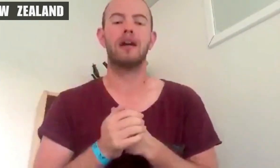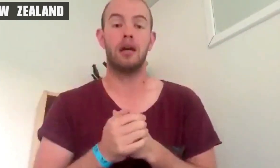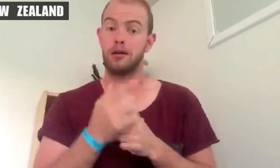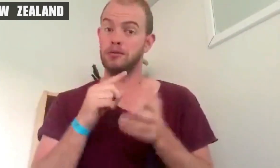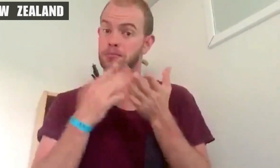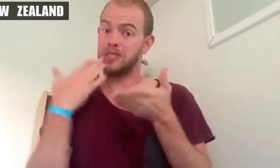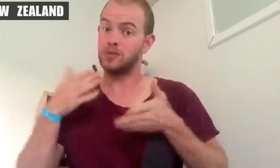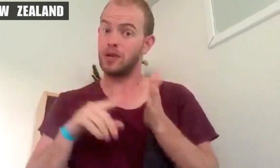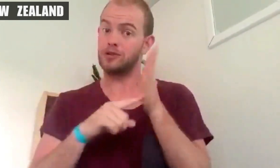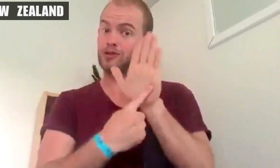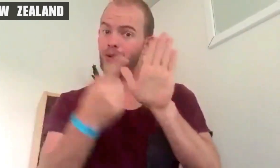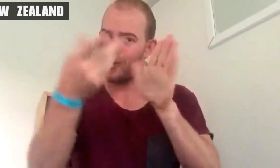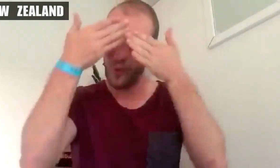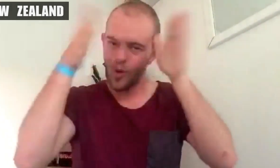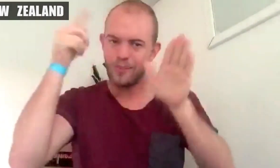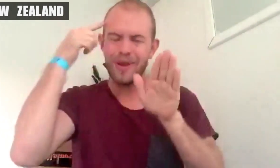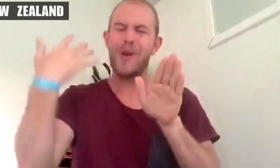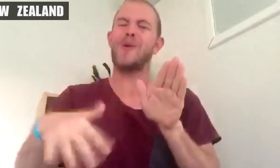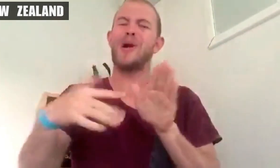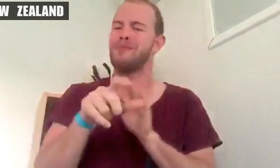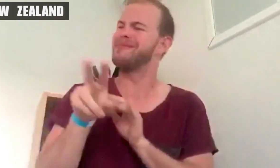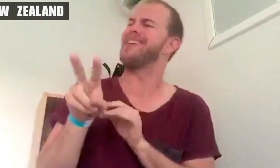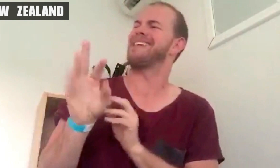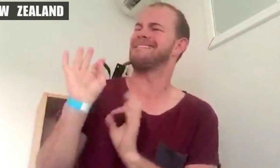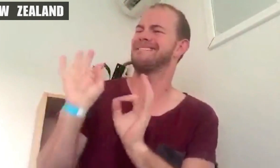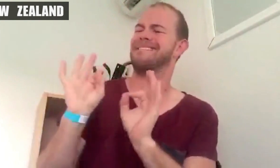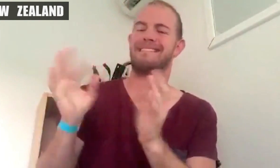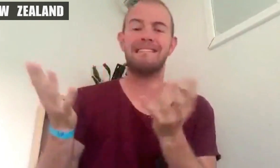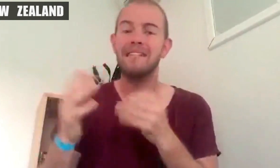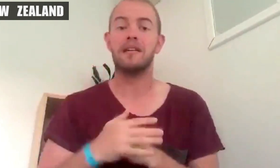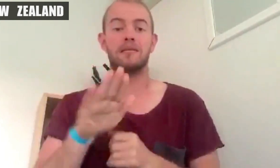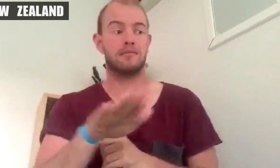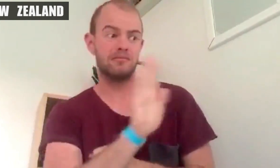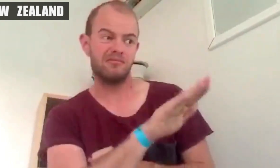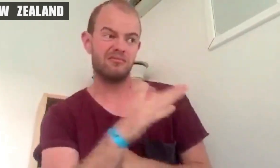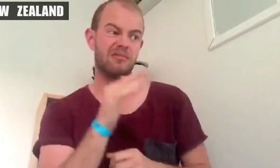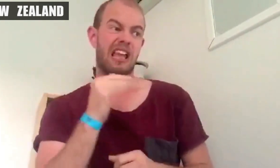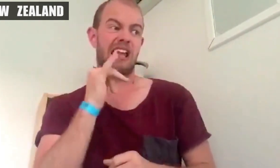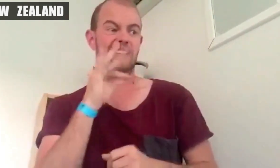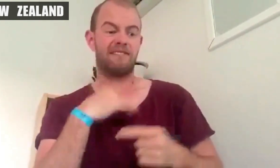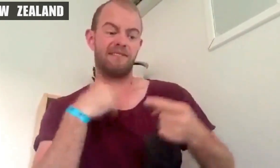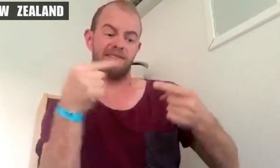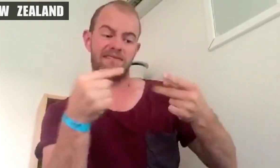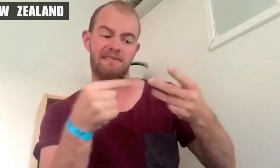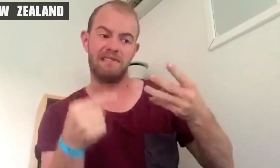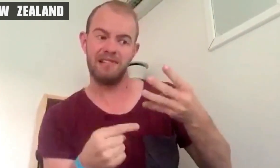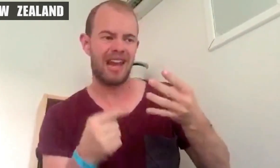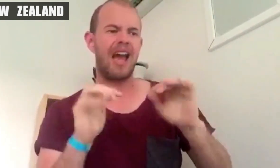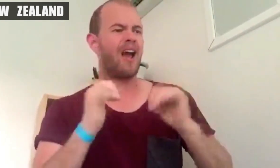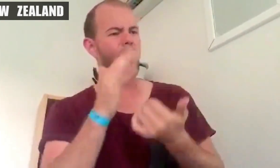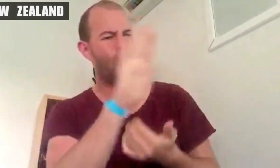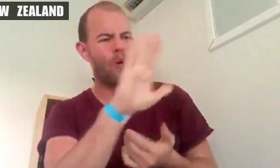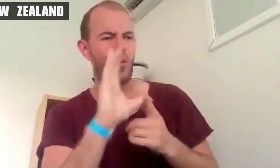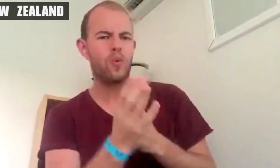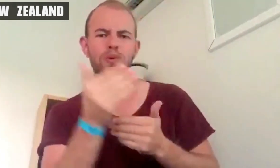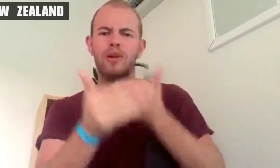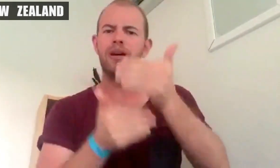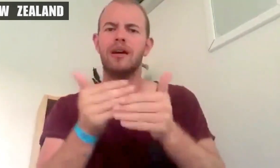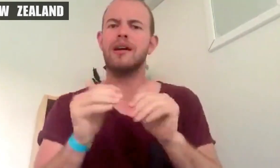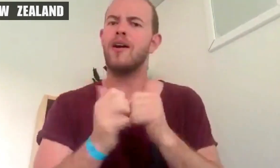The best way is to show that you are open minded, others will be open to you too. You could ask how certain things are done in their culture.